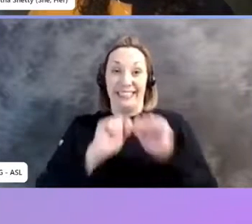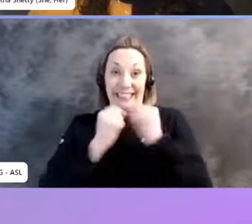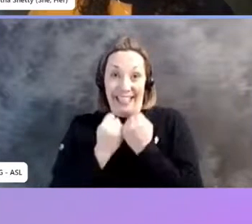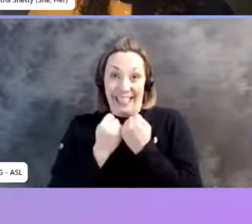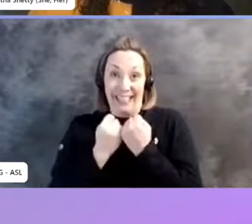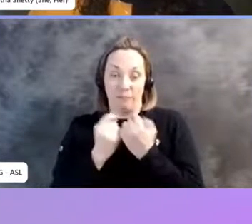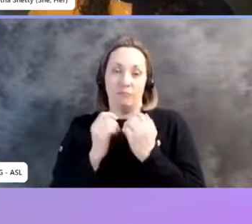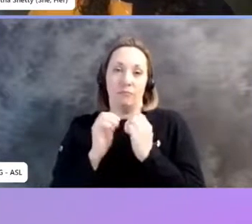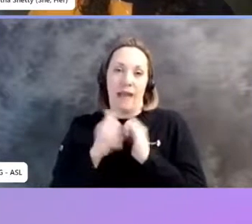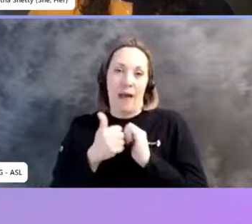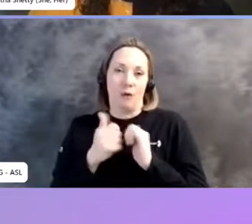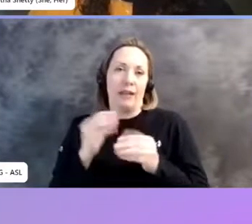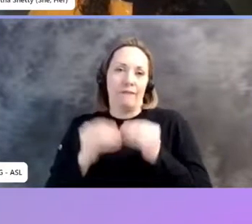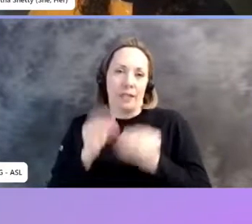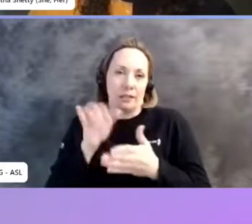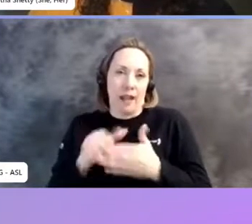often. This is the doozy, the